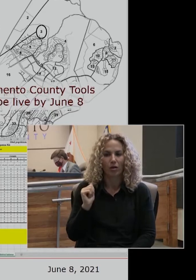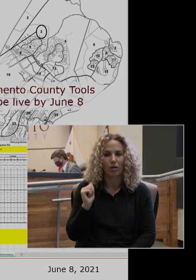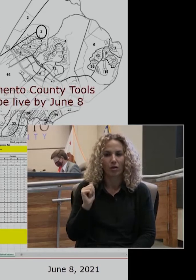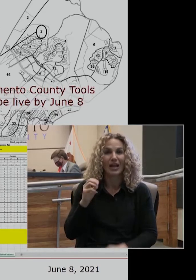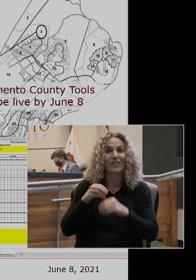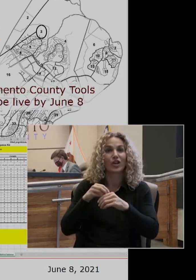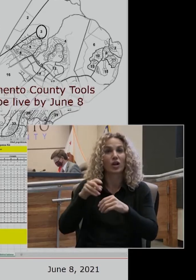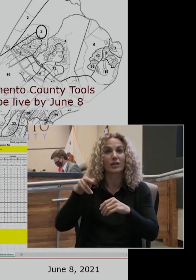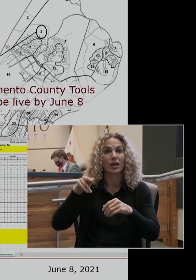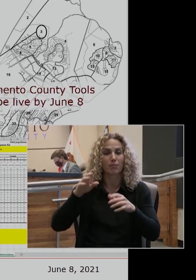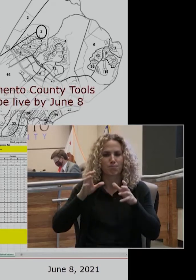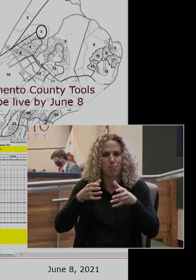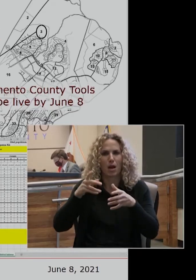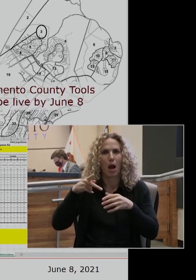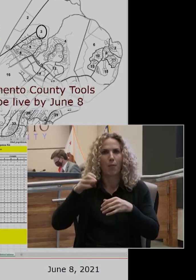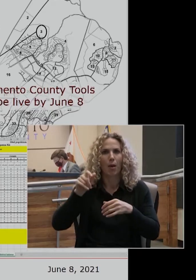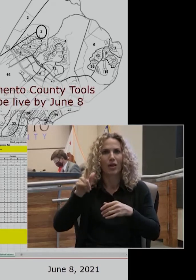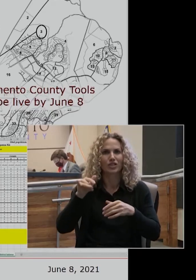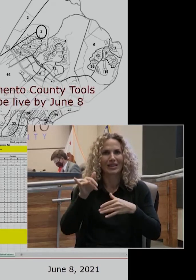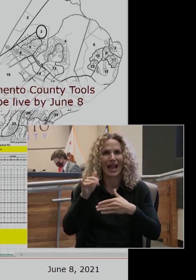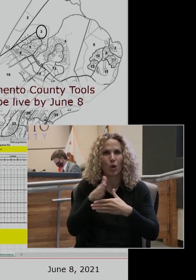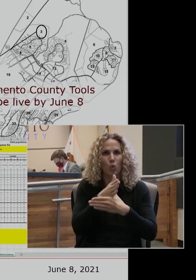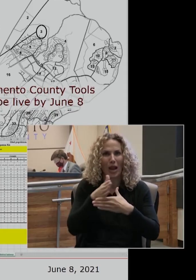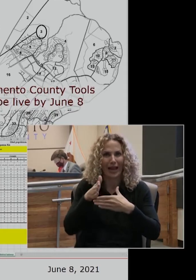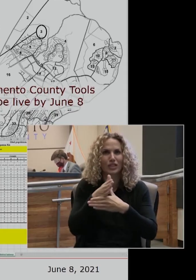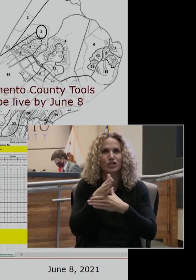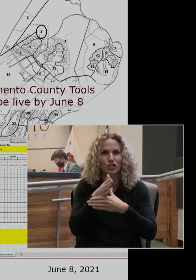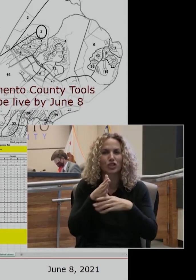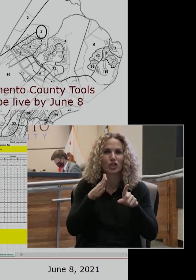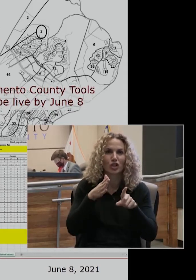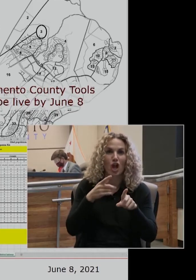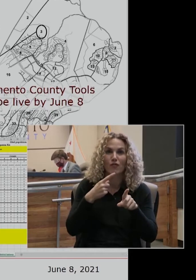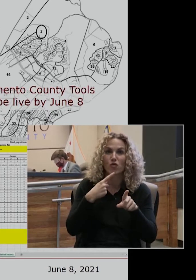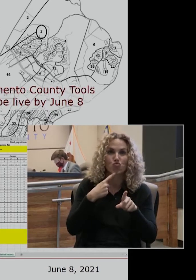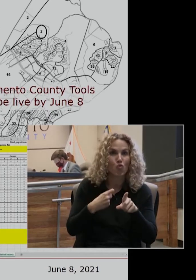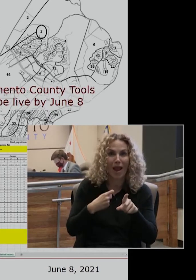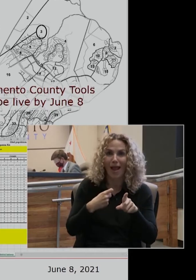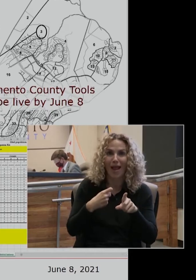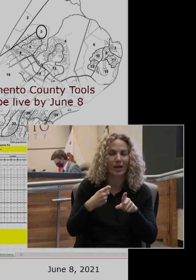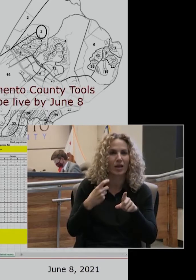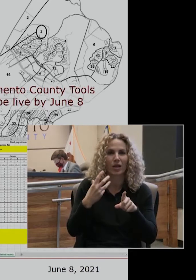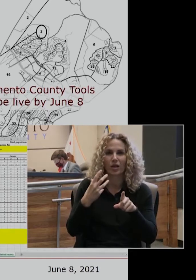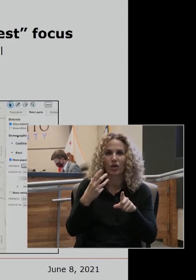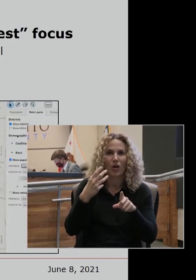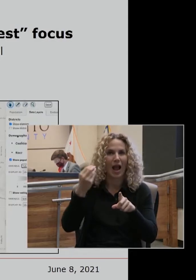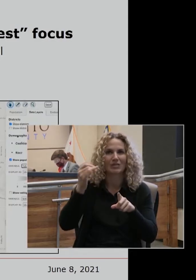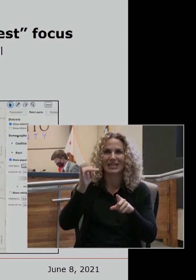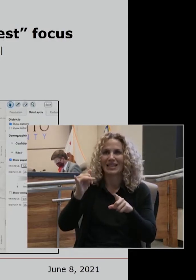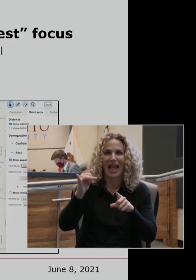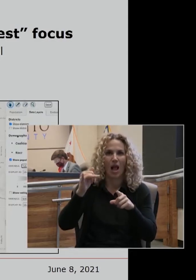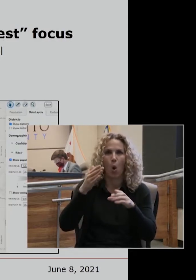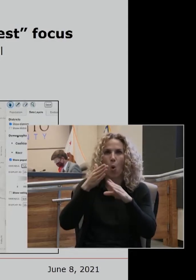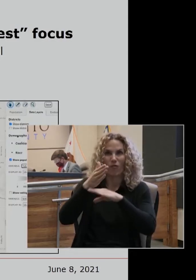SO IF YOU'RE IN THE POPULATION RANGE IT WILL BE GREEN AND GO TO